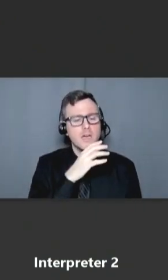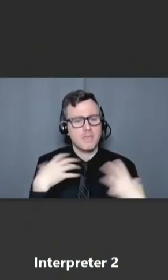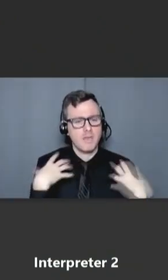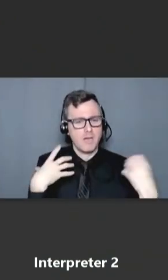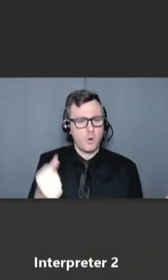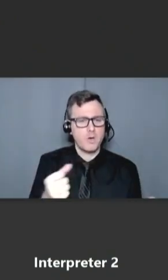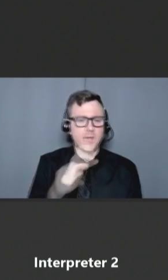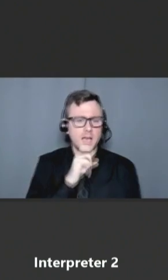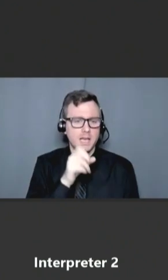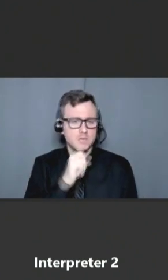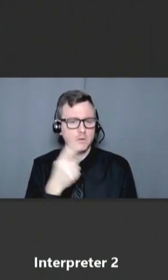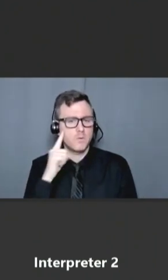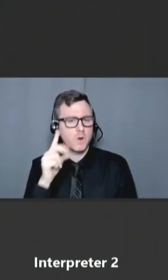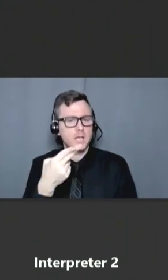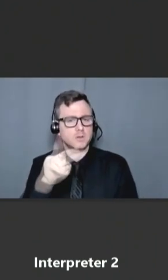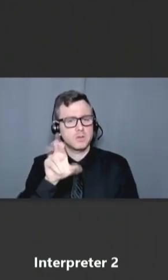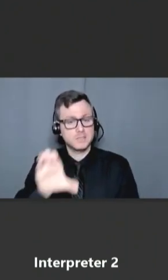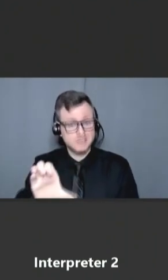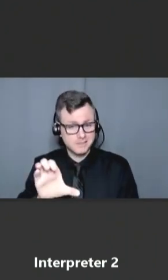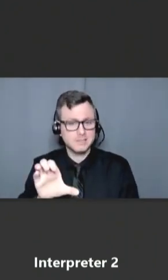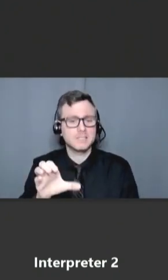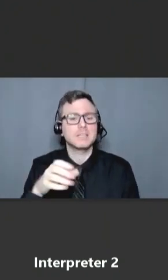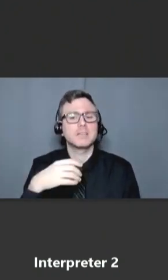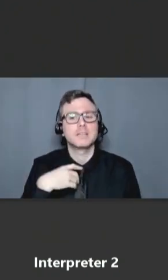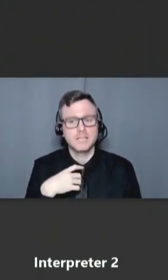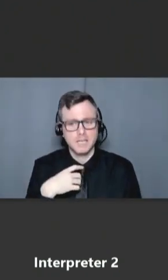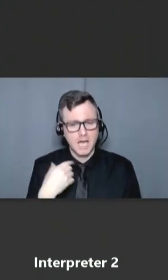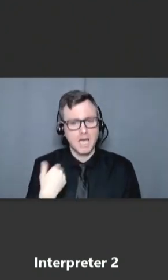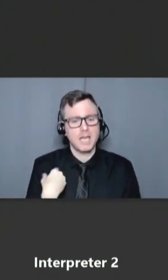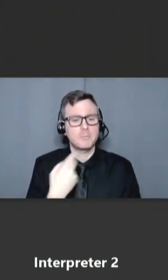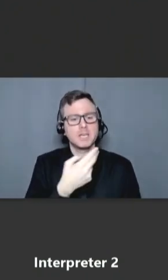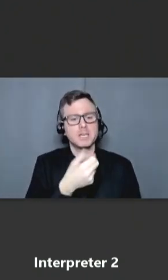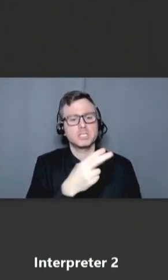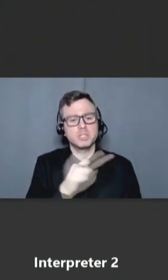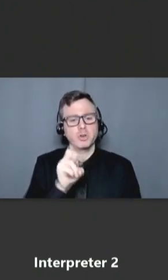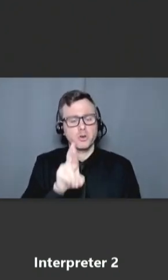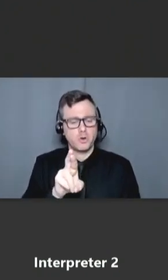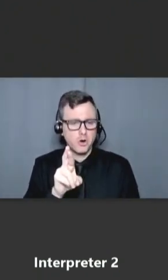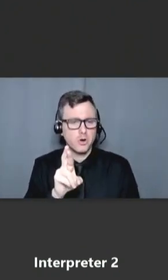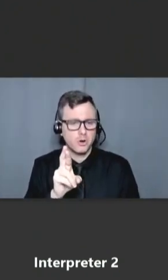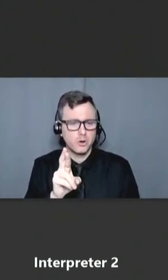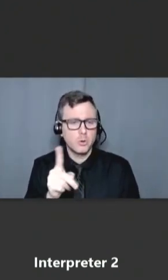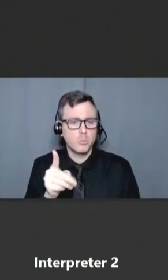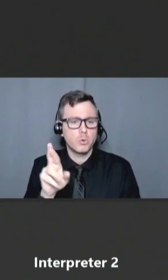Campaign Foundation, and I use she/her pronouns. The Human Rights Campaign is the nation's largest